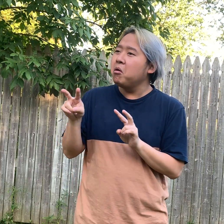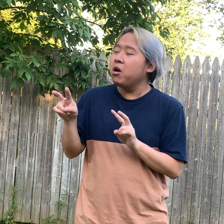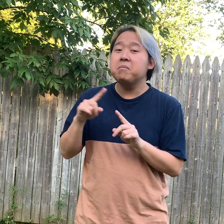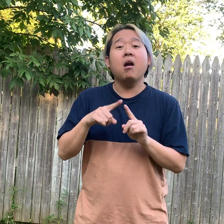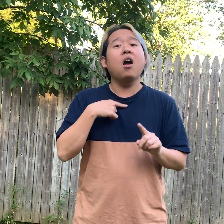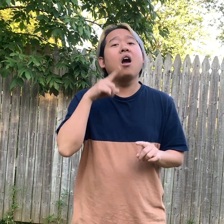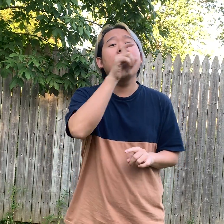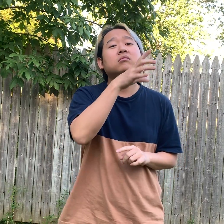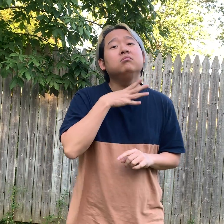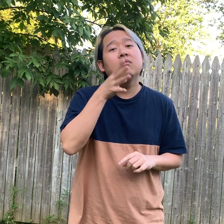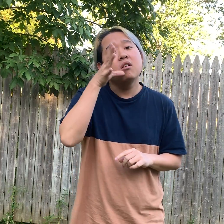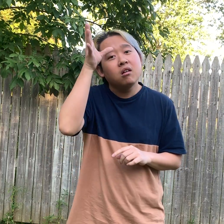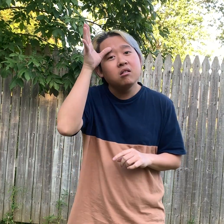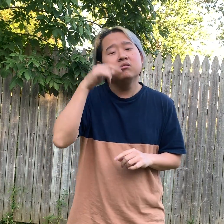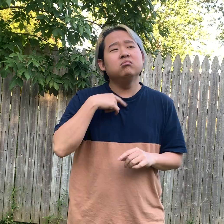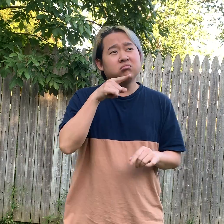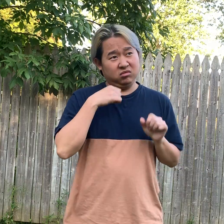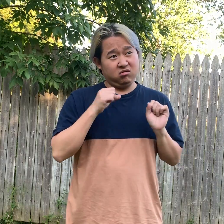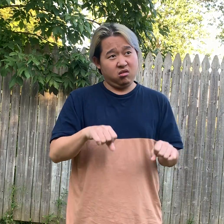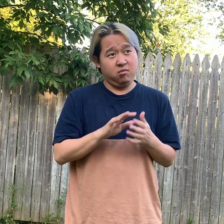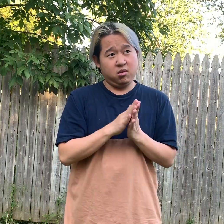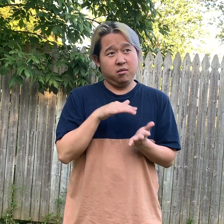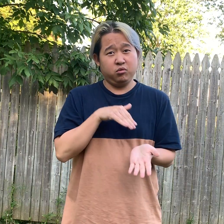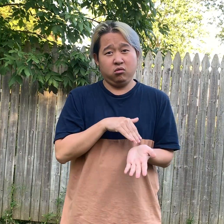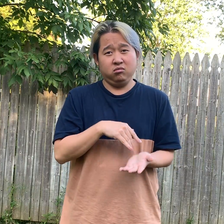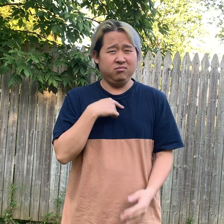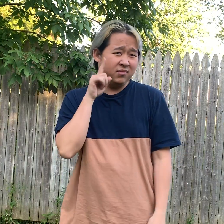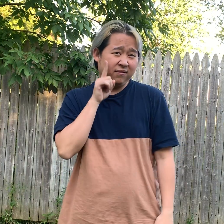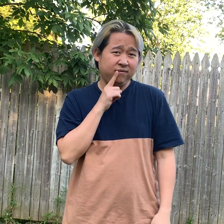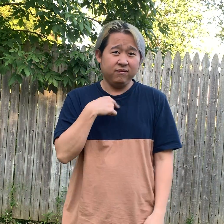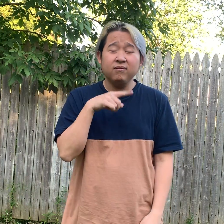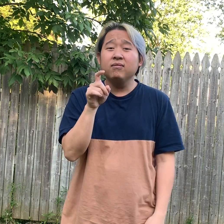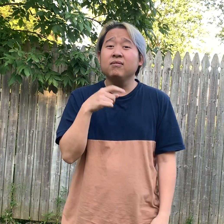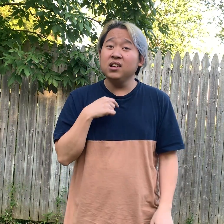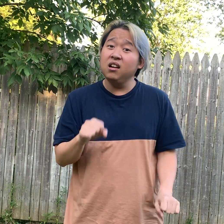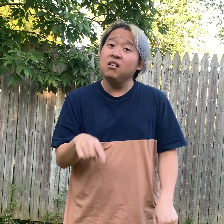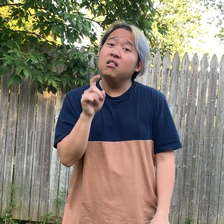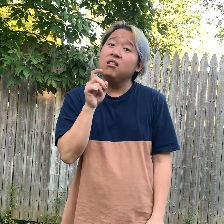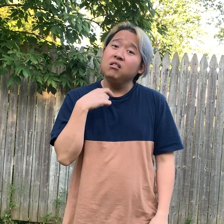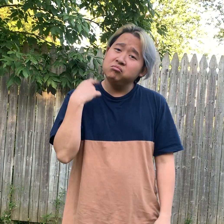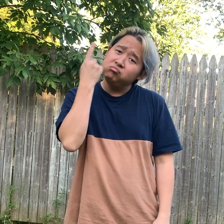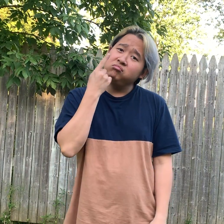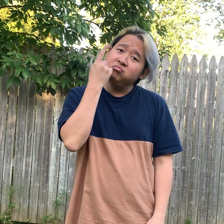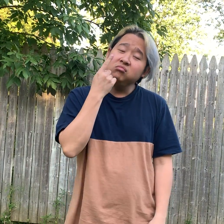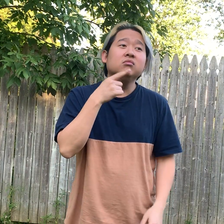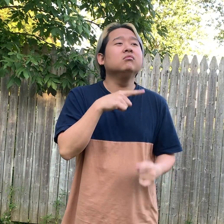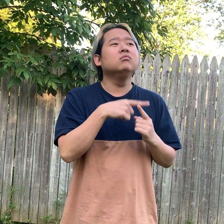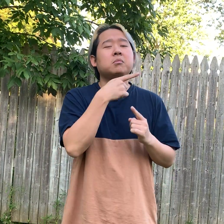I went to my parents and asked them if a Deaf person could become a doctor, and their answer was that it was impossible,